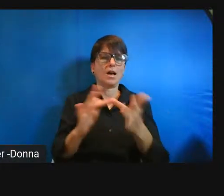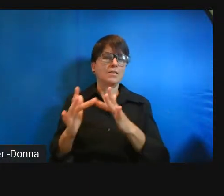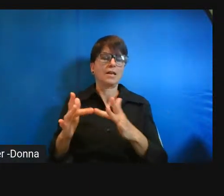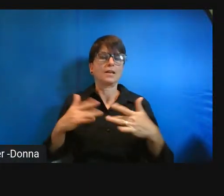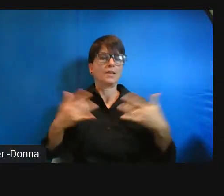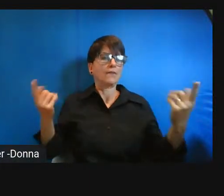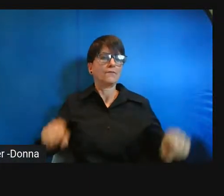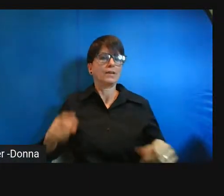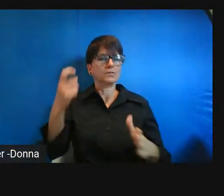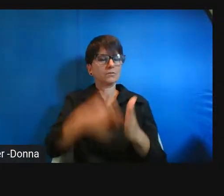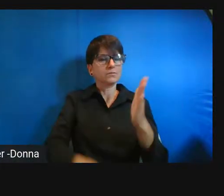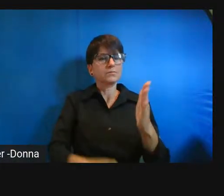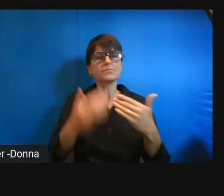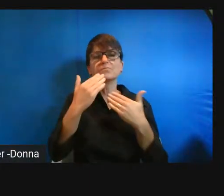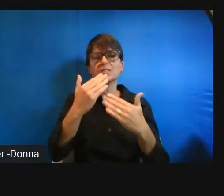finally which interpreters, pay for our speakers